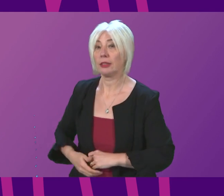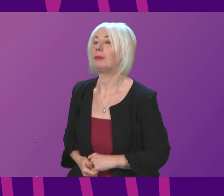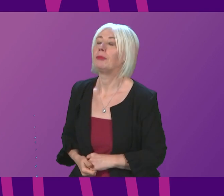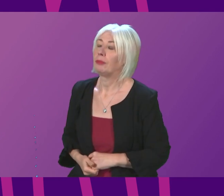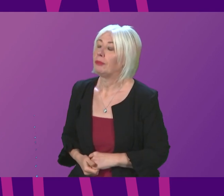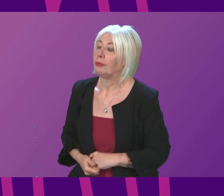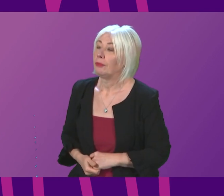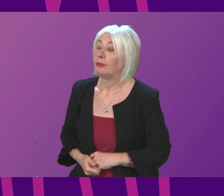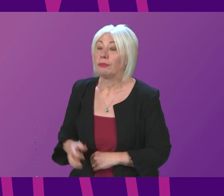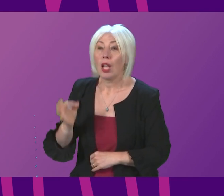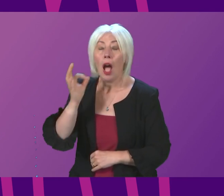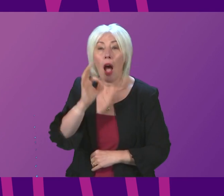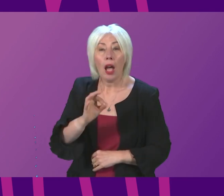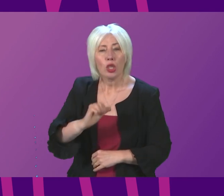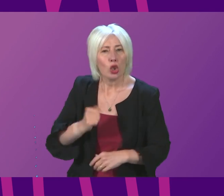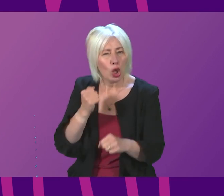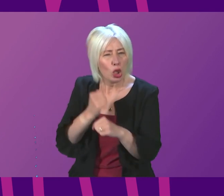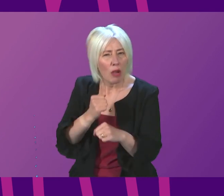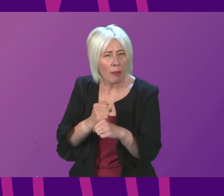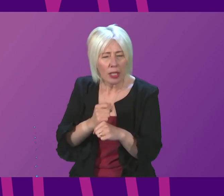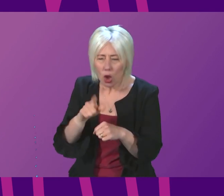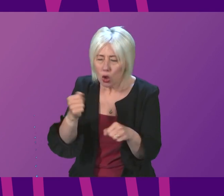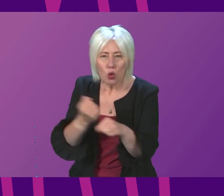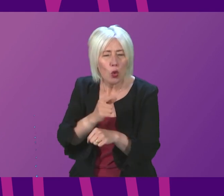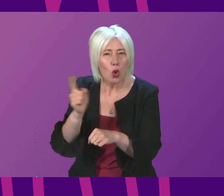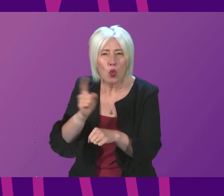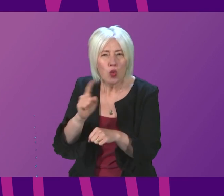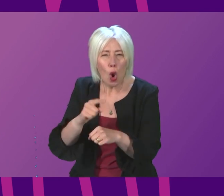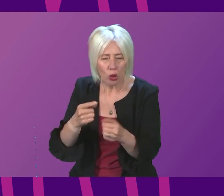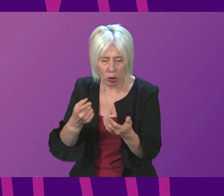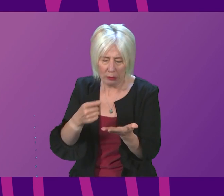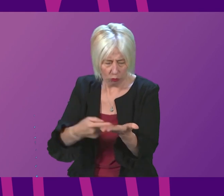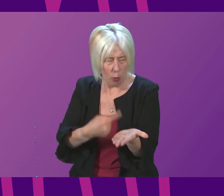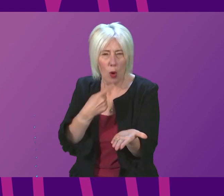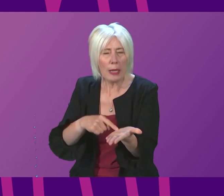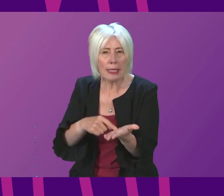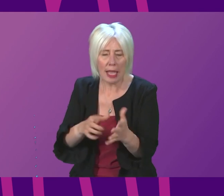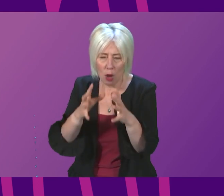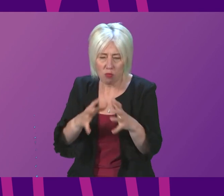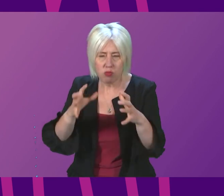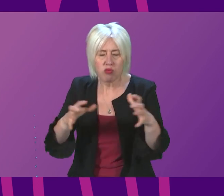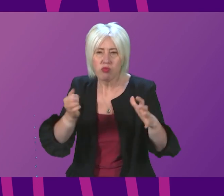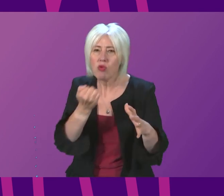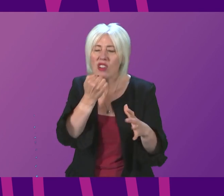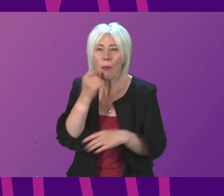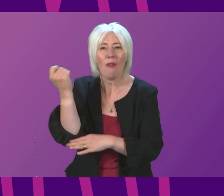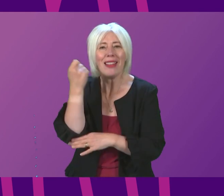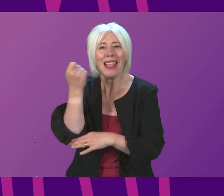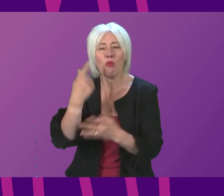To ask the First Minister what the Scottish Government is doing to tackle the reported growing use of locum staff in the national health service.